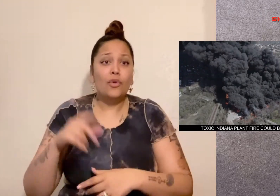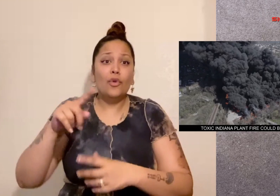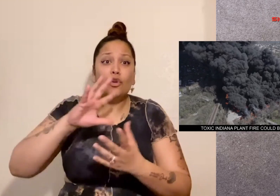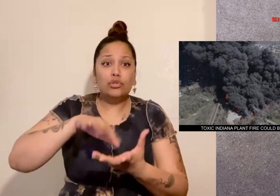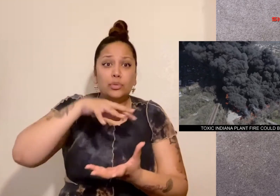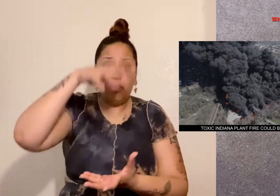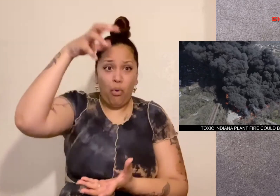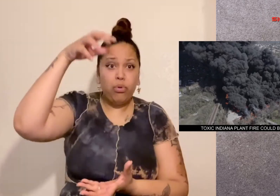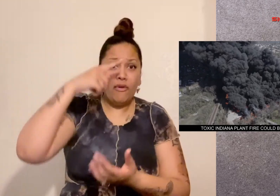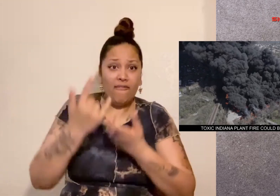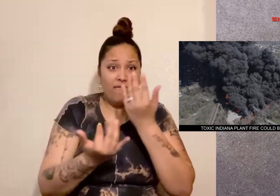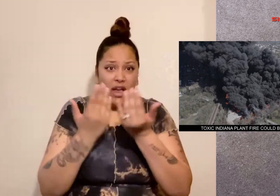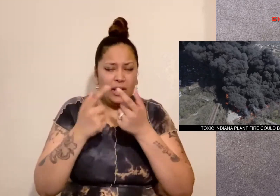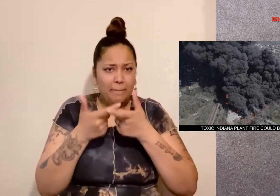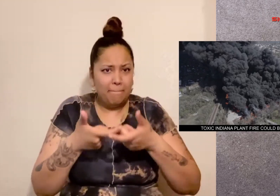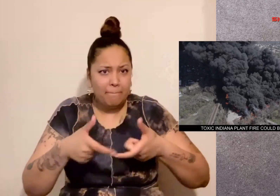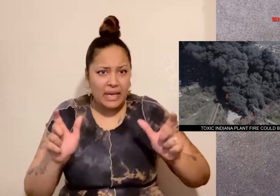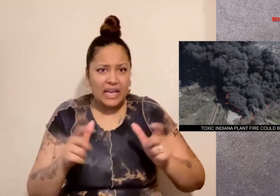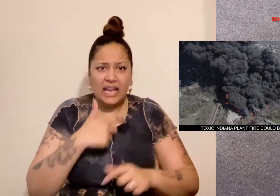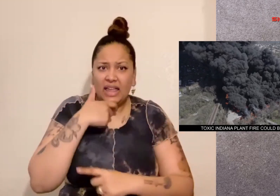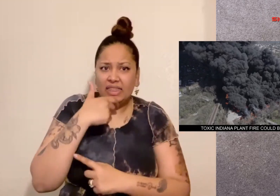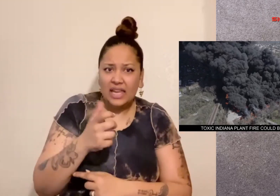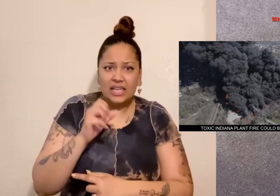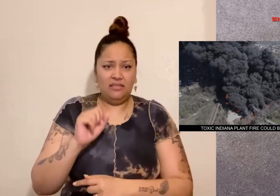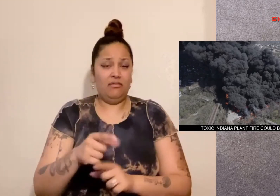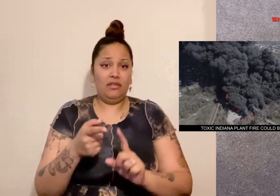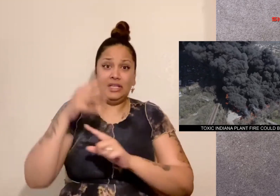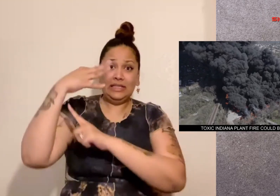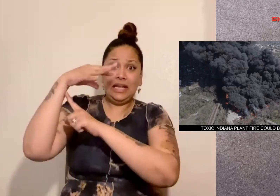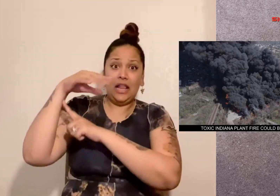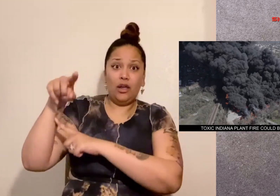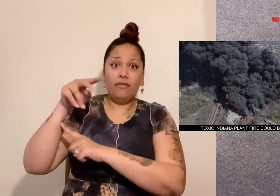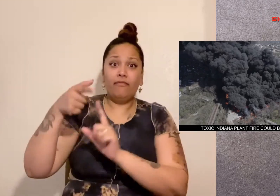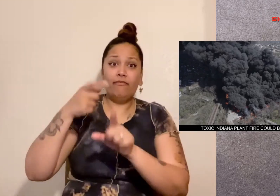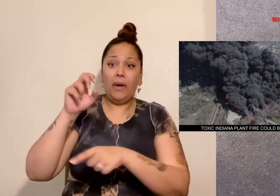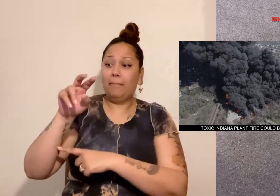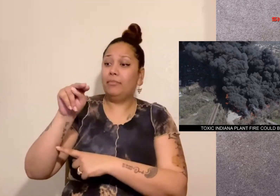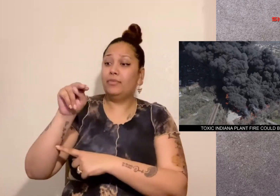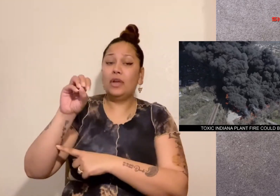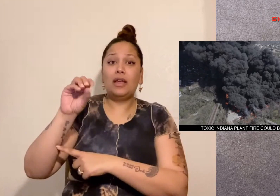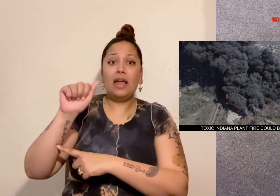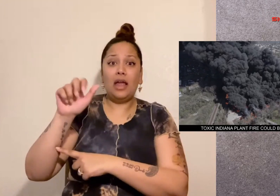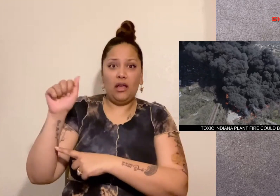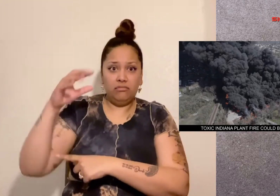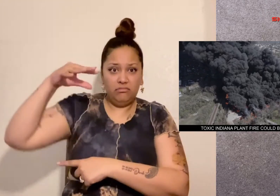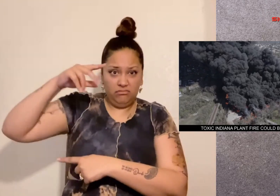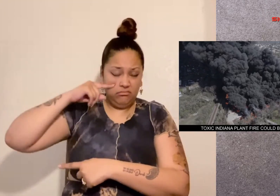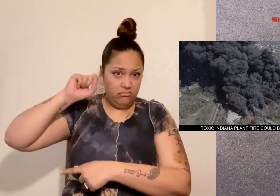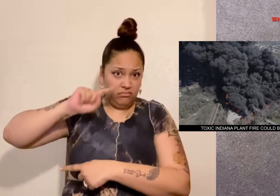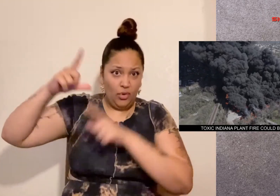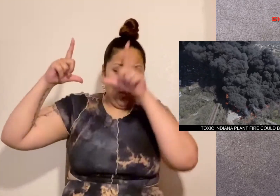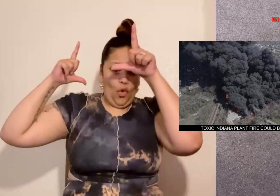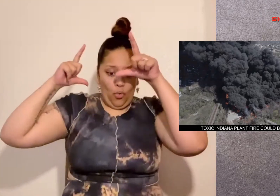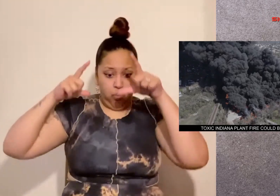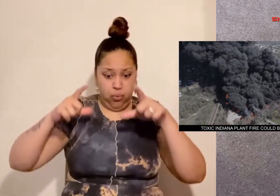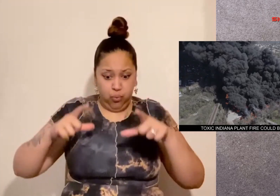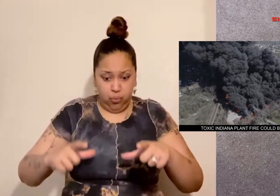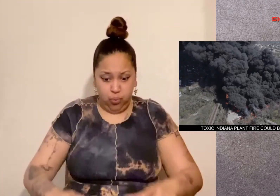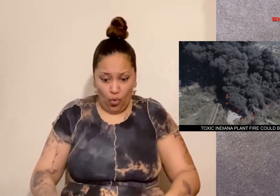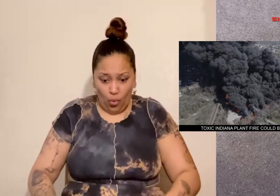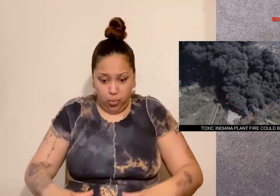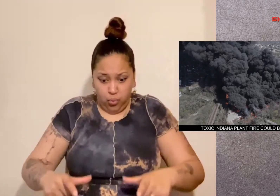like plastic and it is definitely toxic the smoke from the fire is so big and thick it